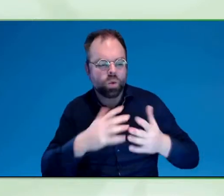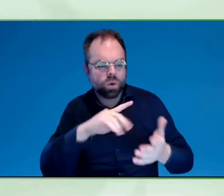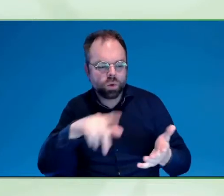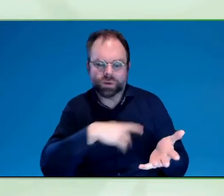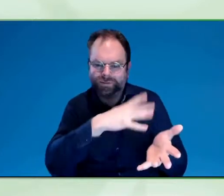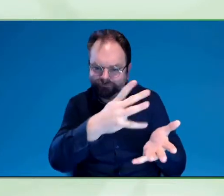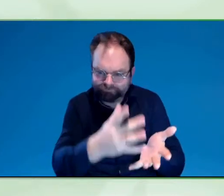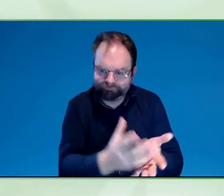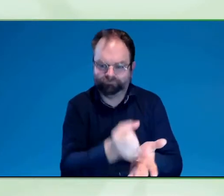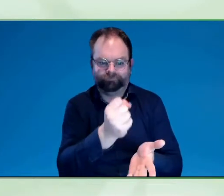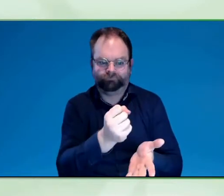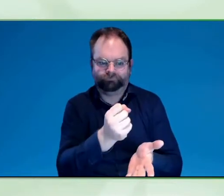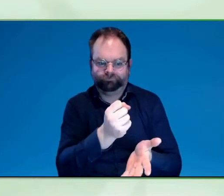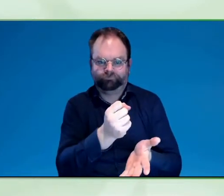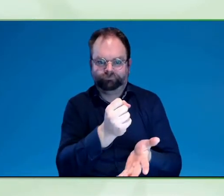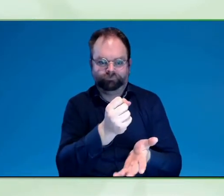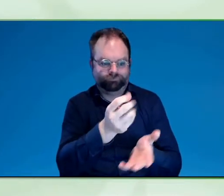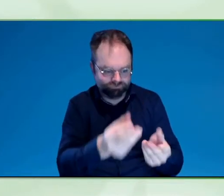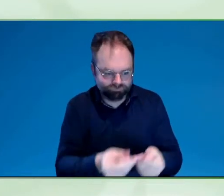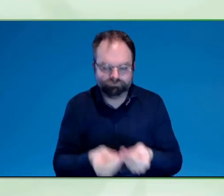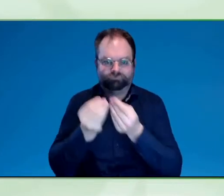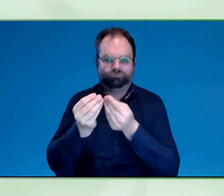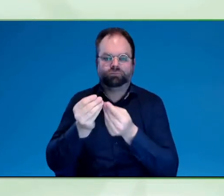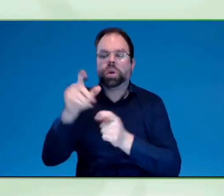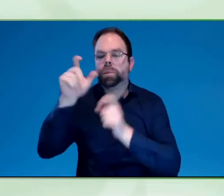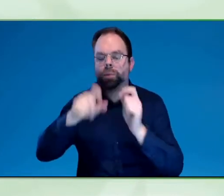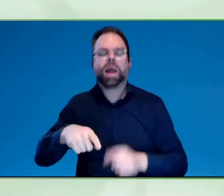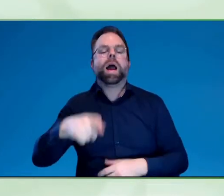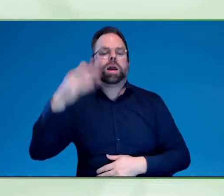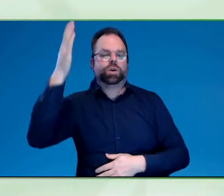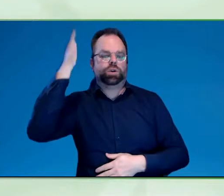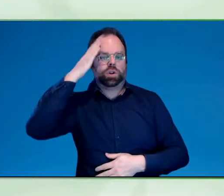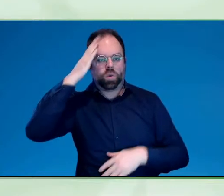we can make some really global change around education technology.